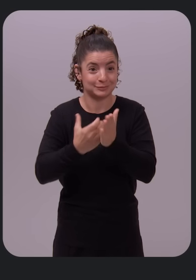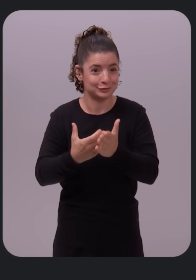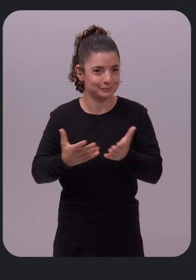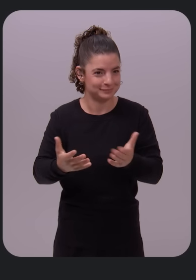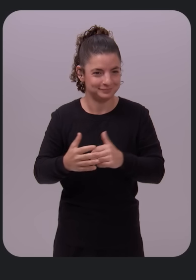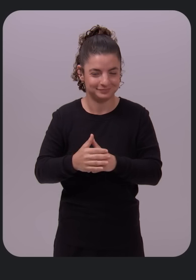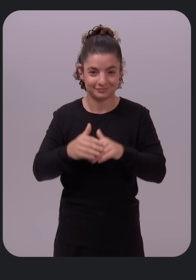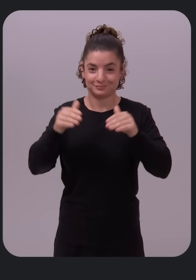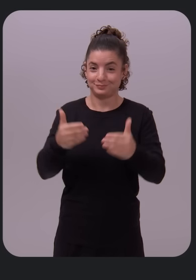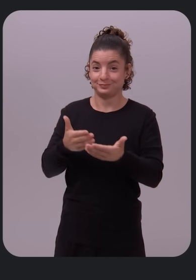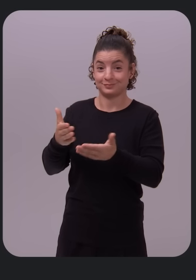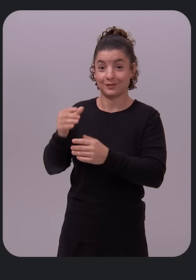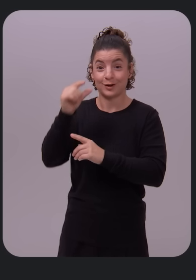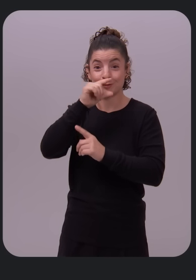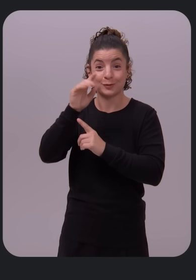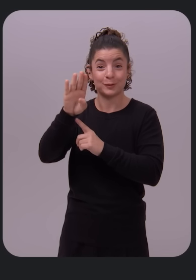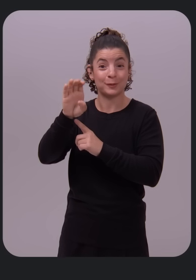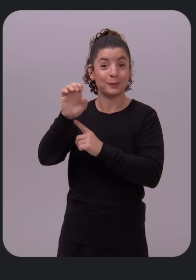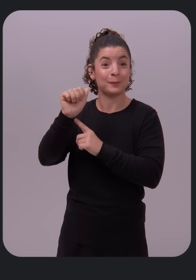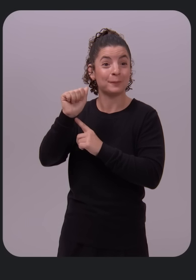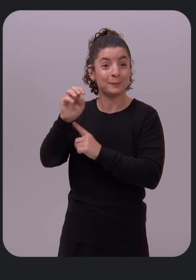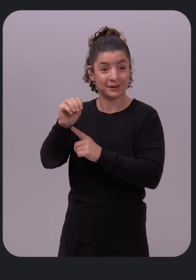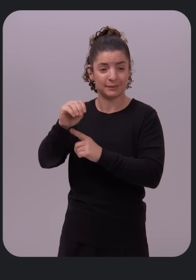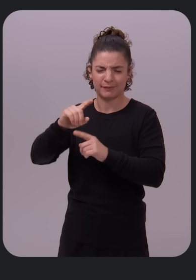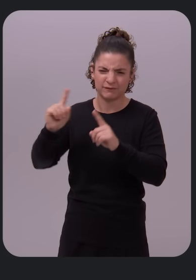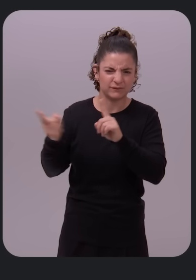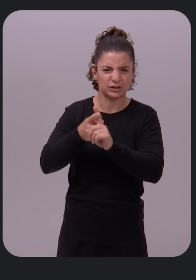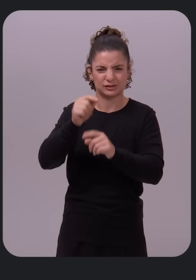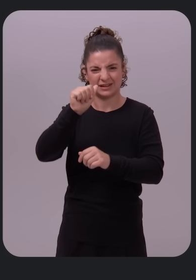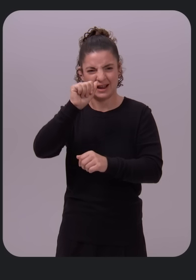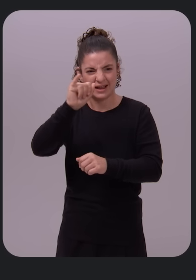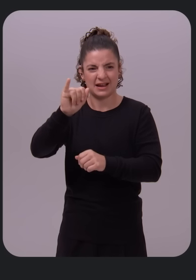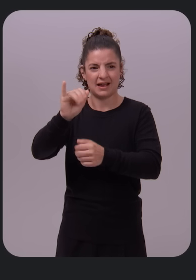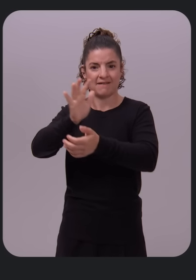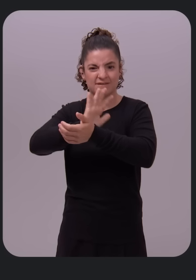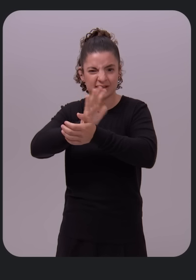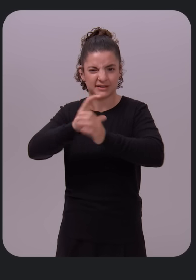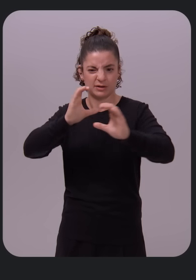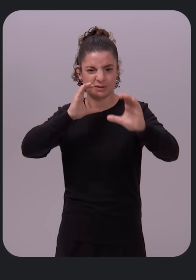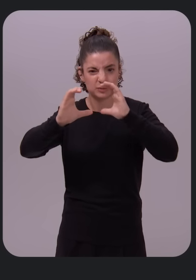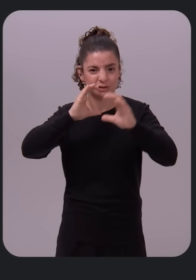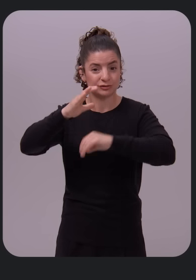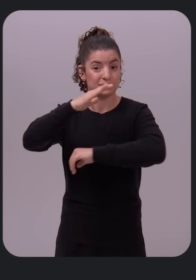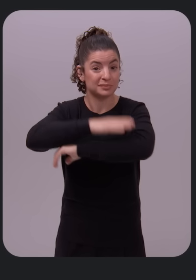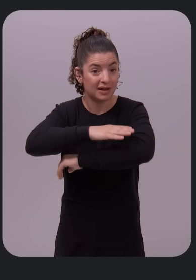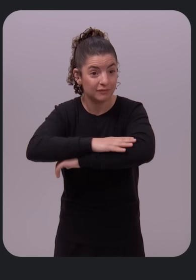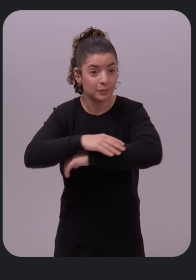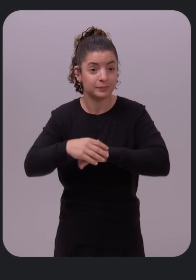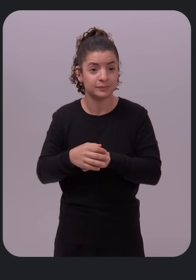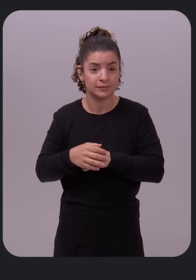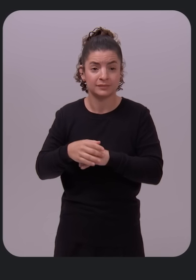Introducing Google Beam, a new, AI-first video communications platform.